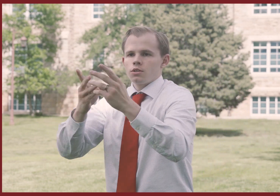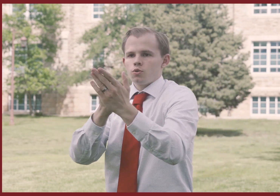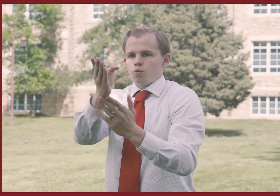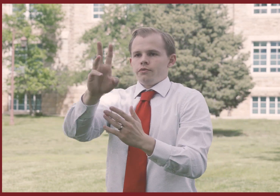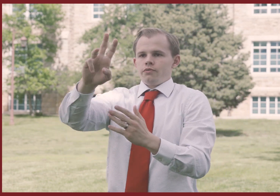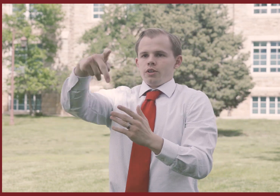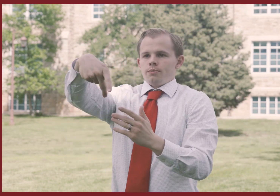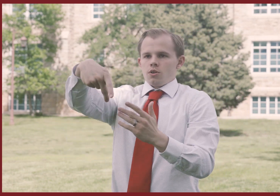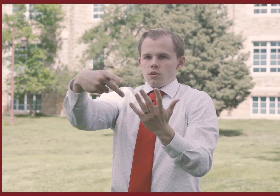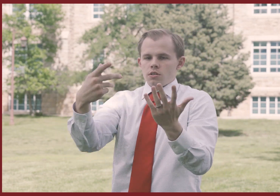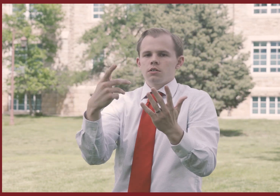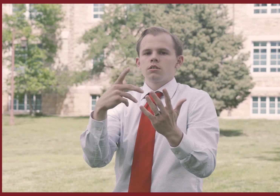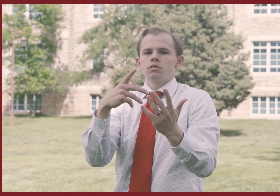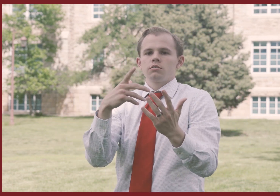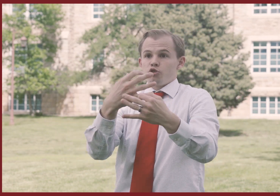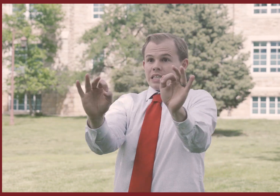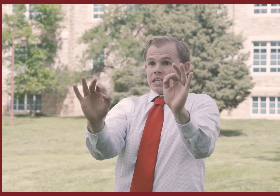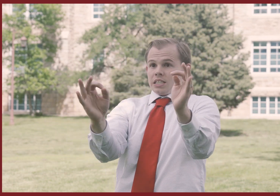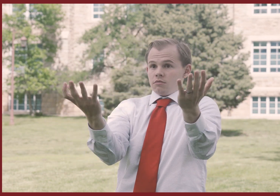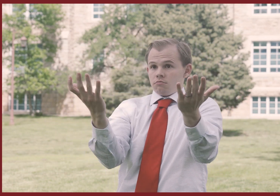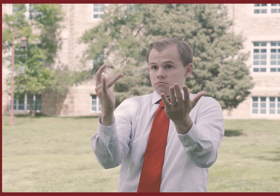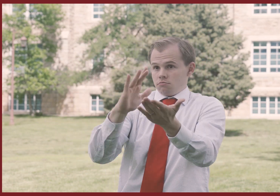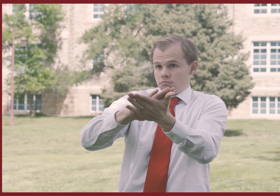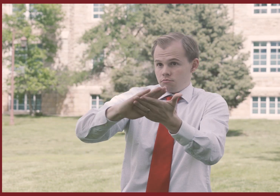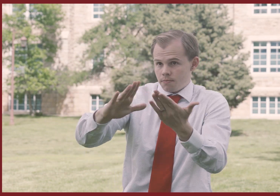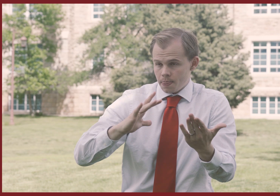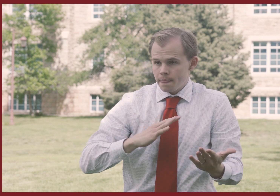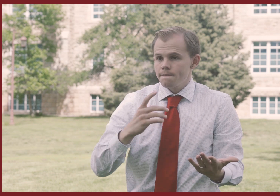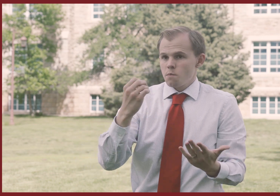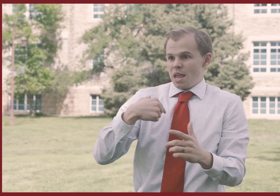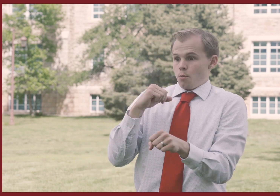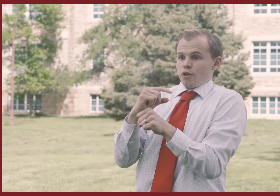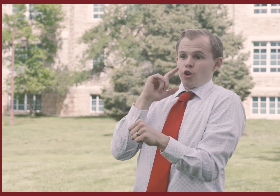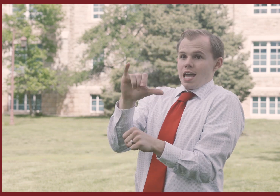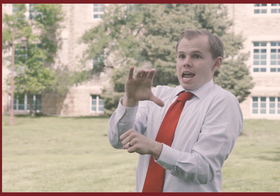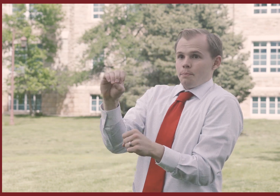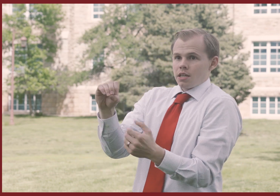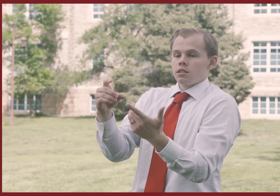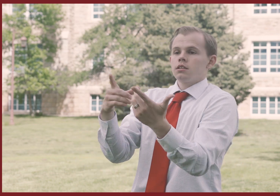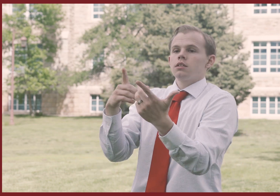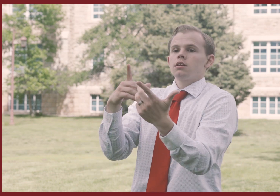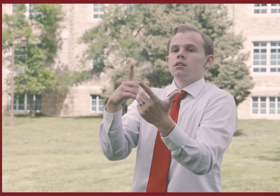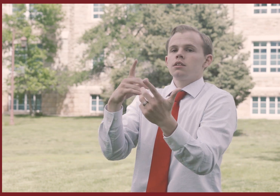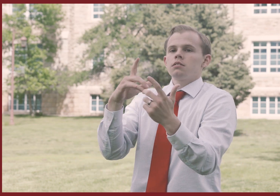with hearing people through the VP, for free. It's great! And so I'm working for that company.